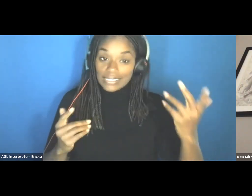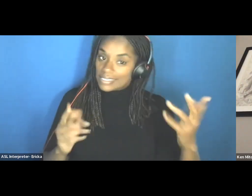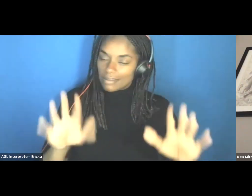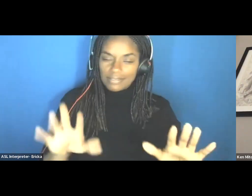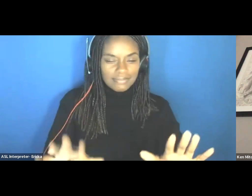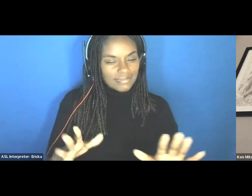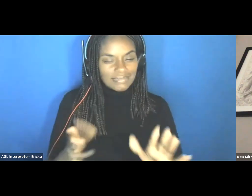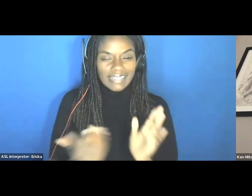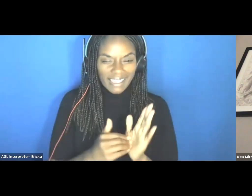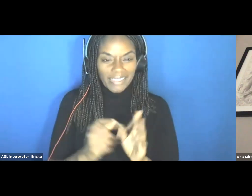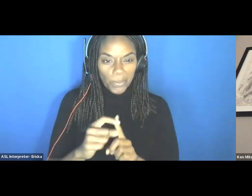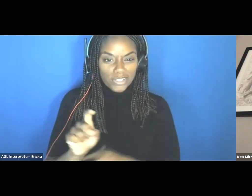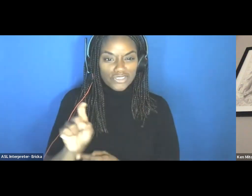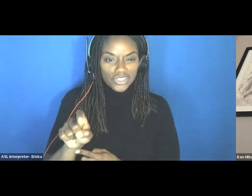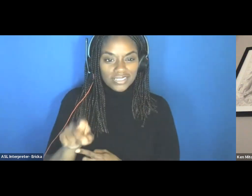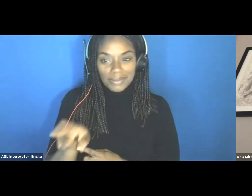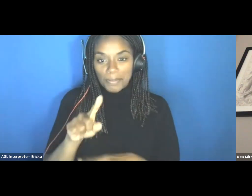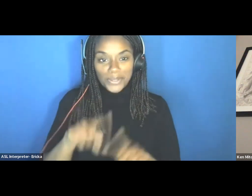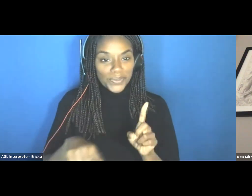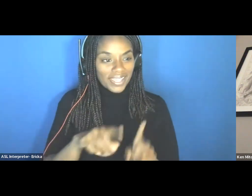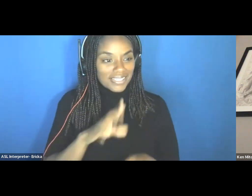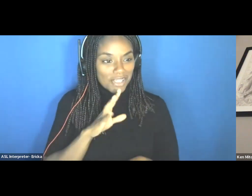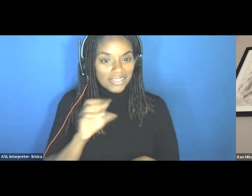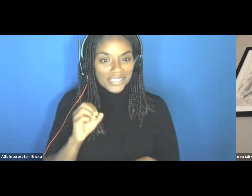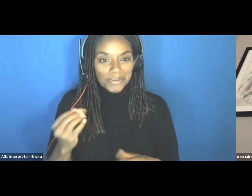to consider why that's happening or the law of averages says that it should be greater. But there again "should."